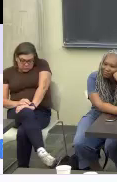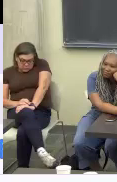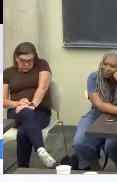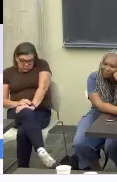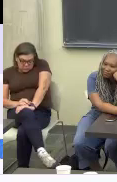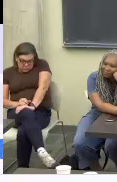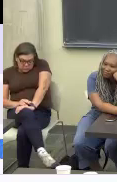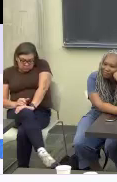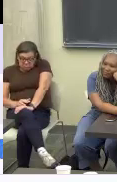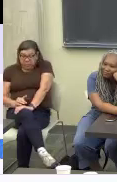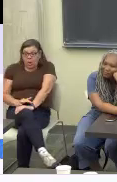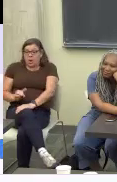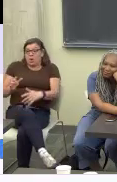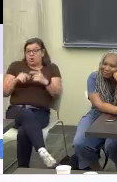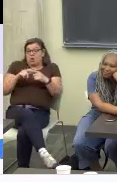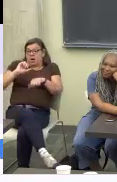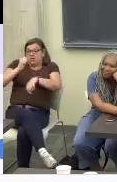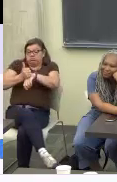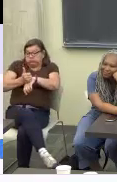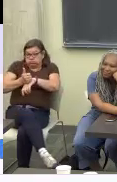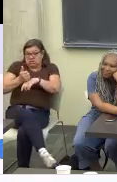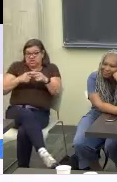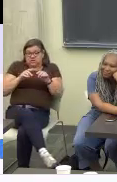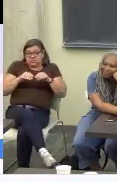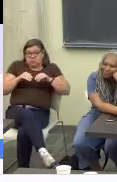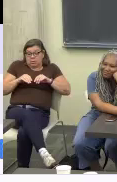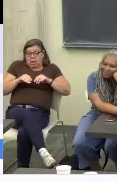It just kind of started happening and like it kind of proliferated um and so